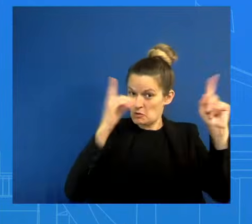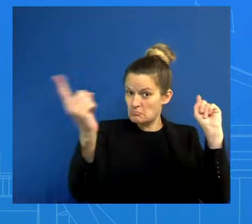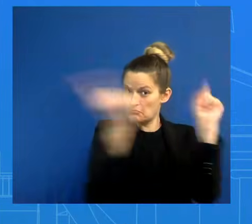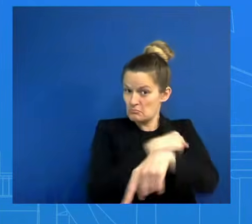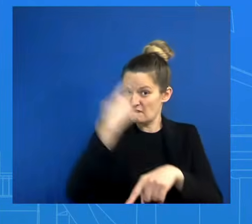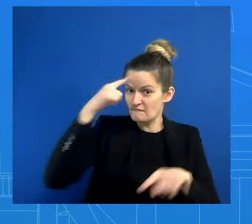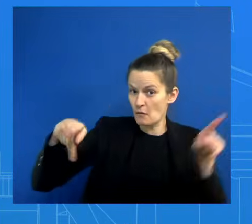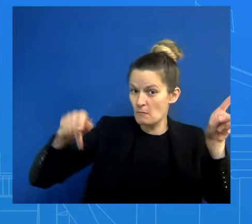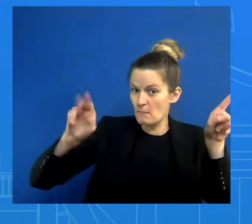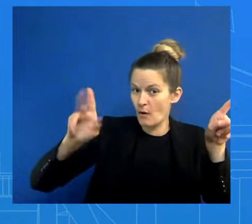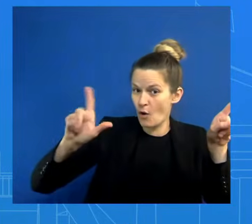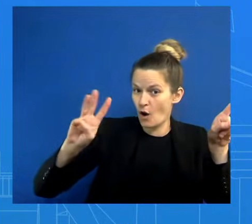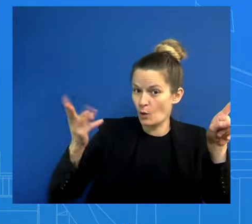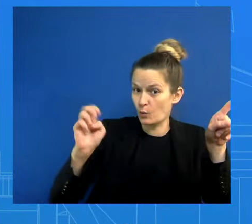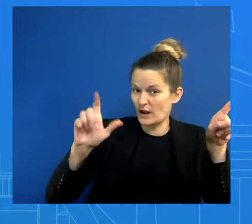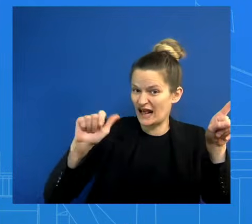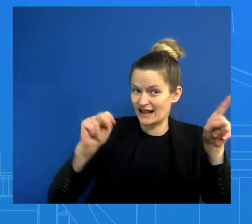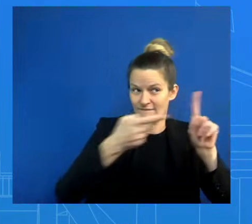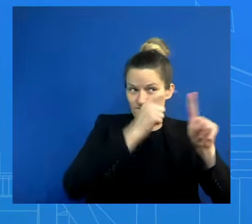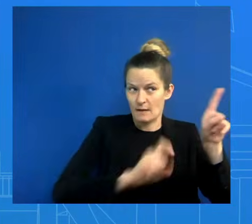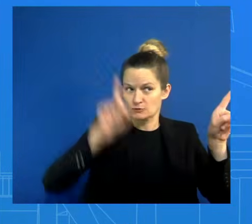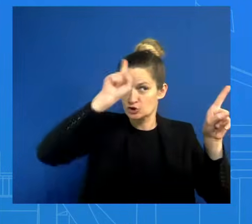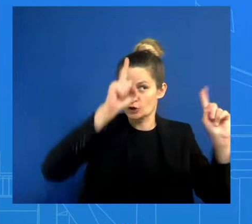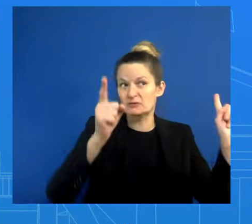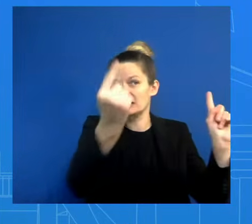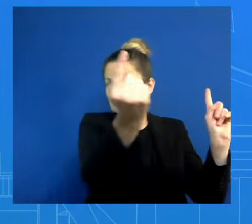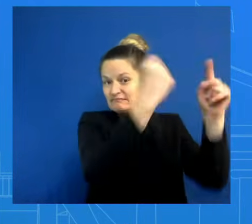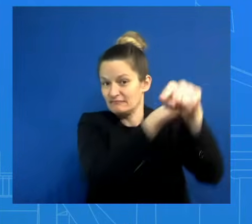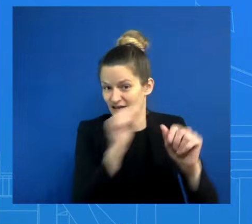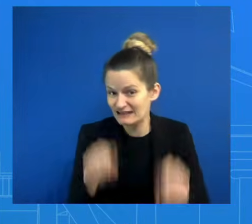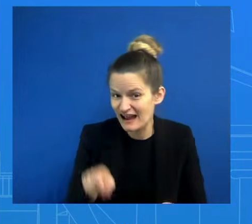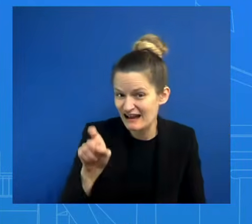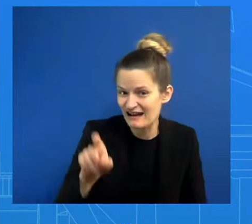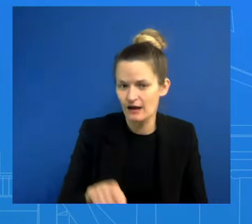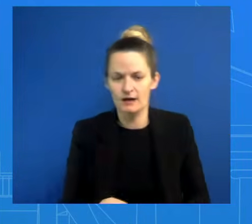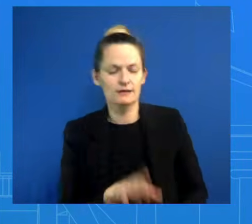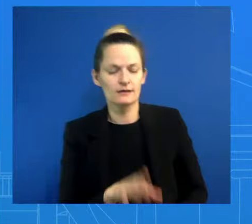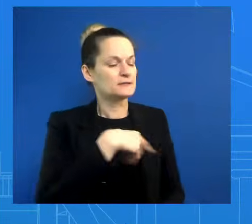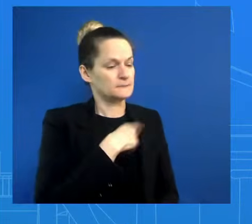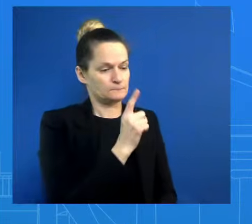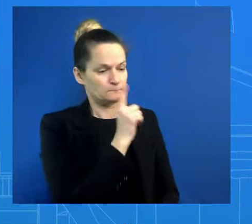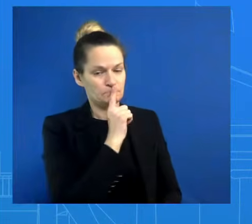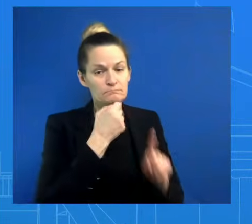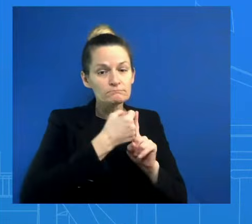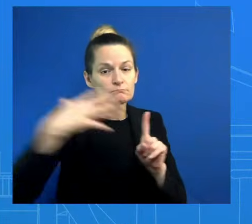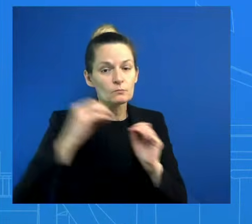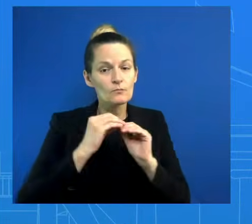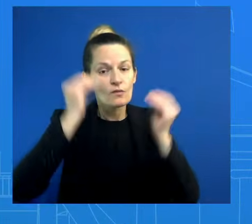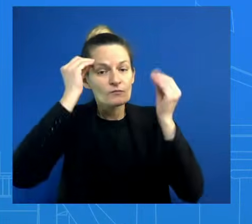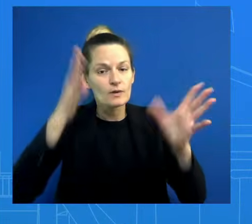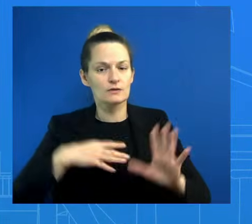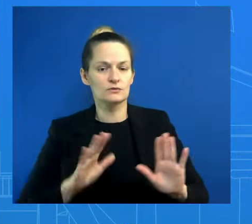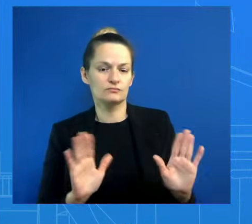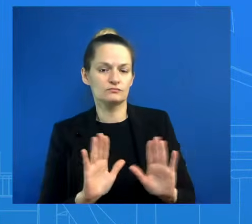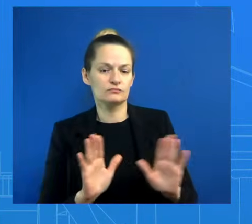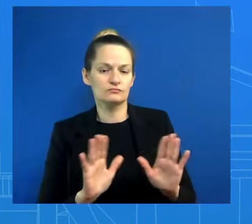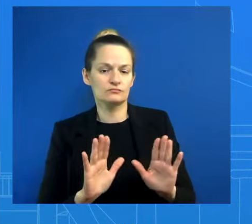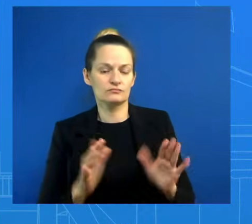As you know, we are working very hard to secure Paul's return. And so I don't want to get -- don't want to get ahead of what's currently happening.